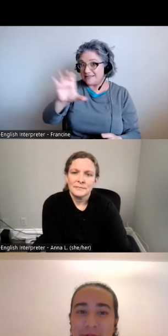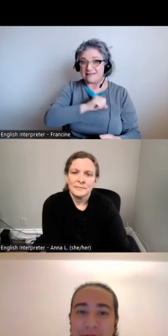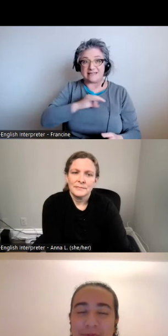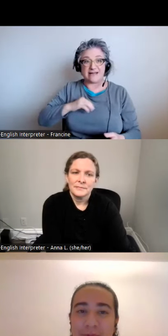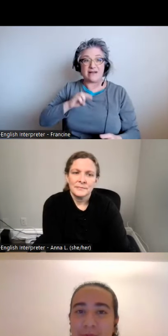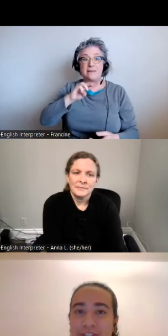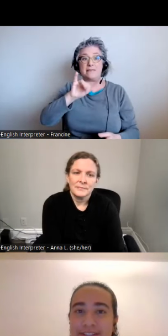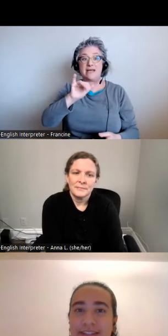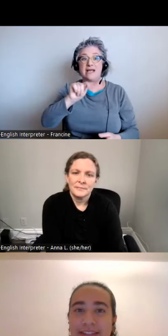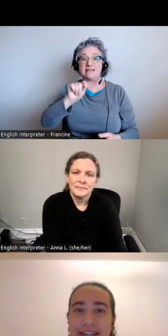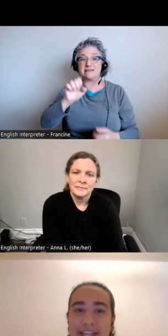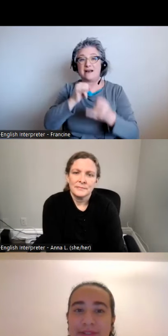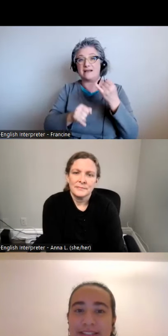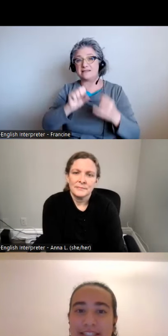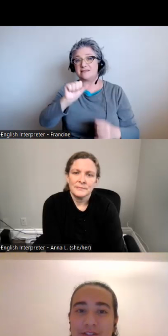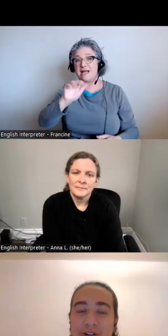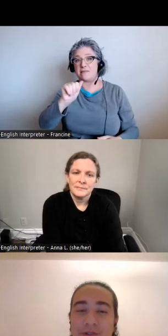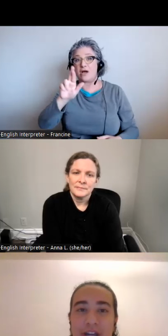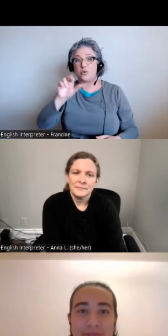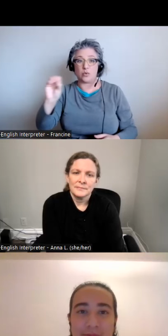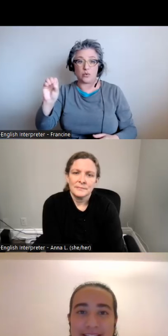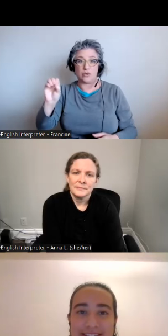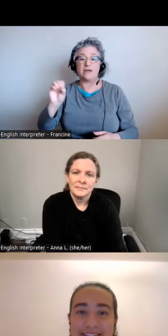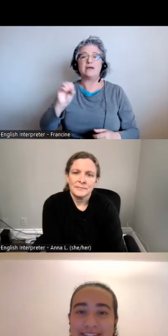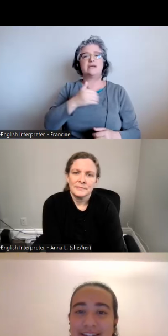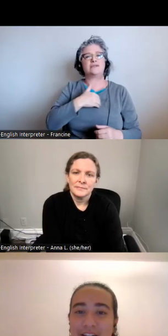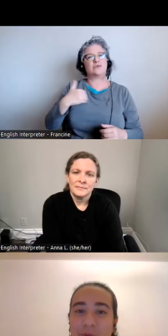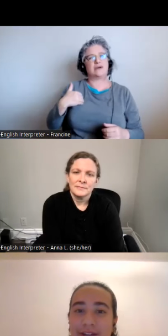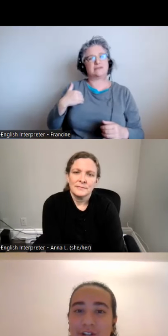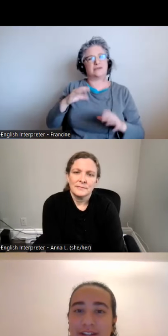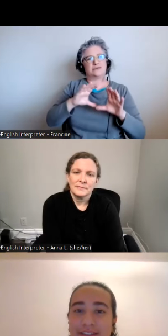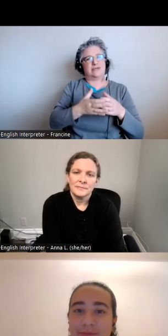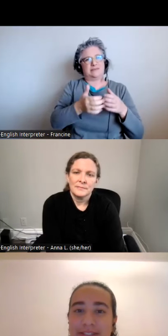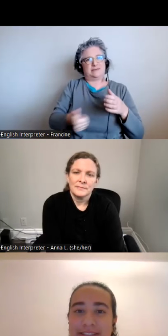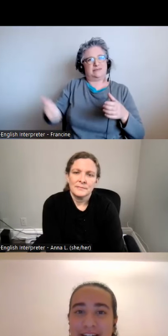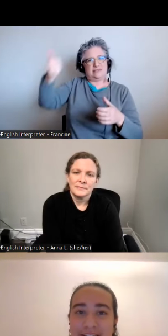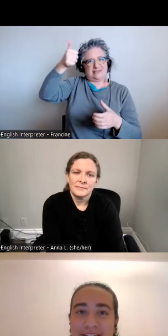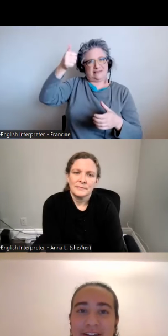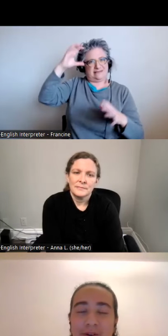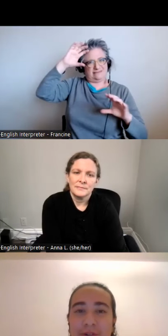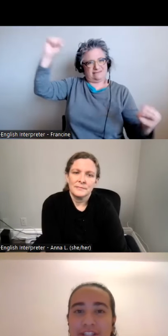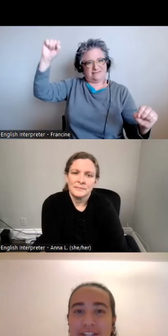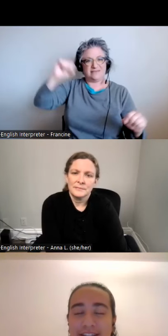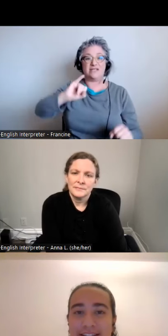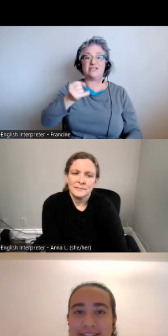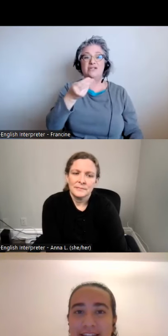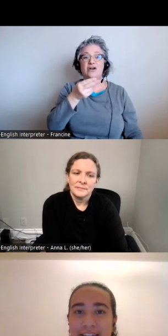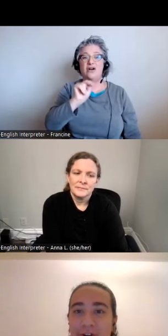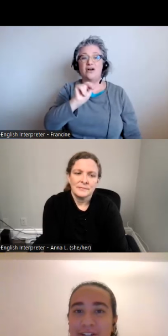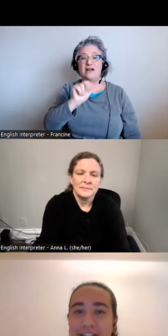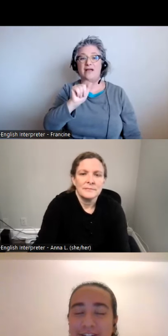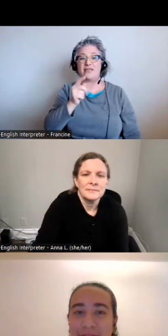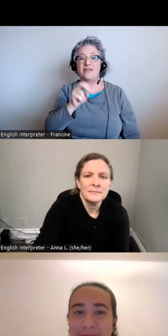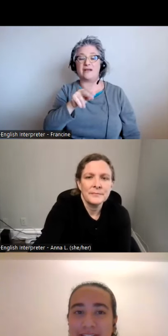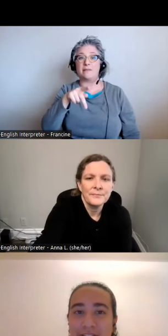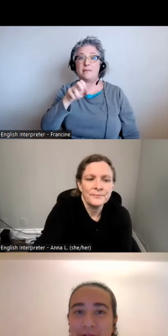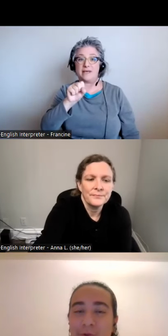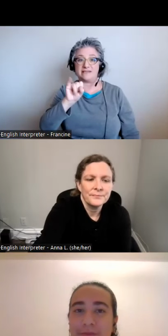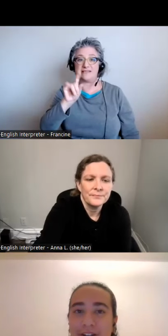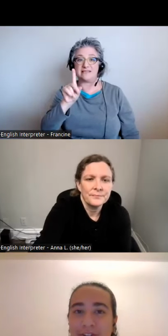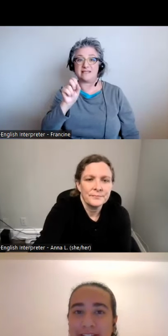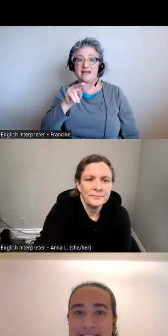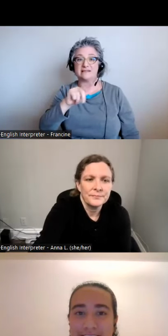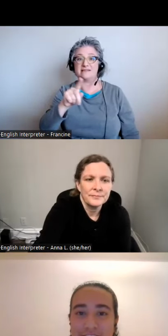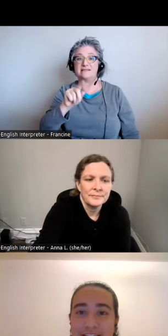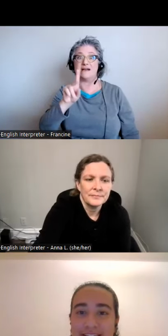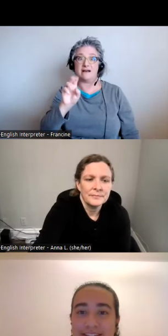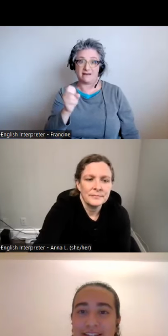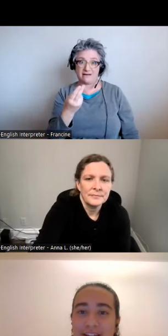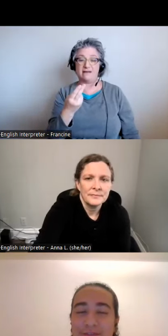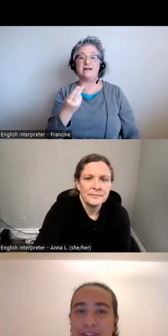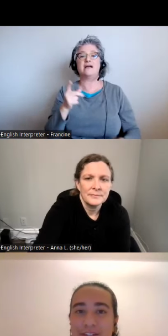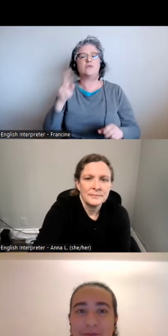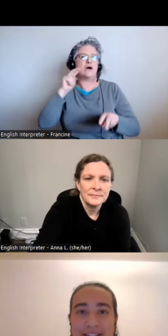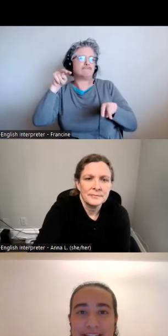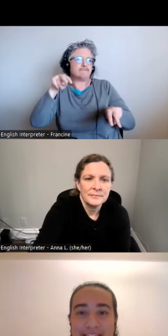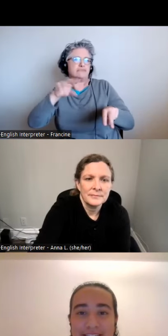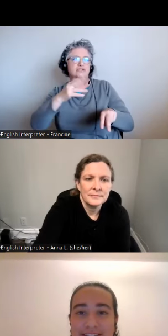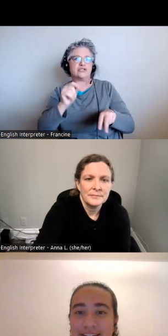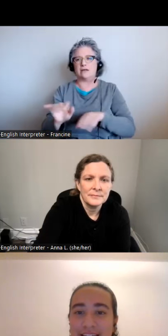I would like to continue on now with the introductions from ABC.